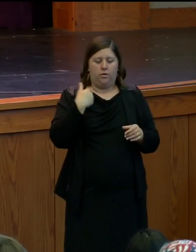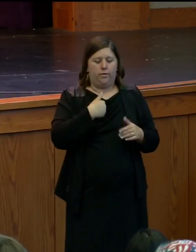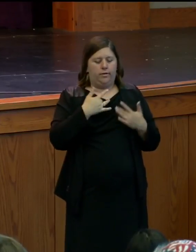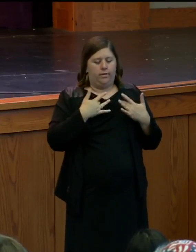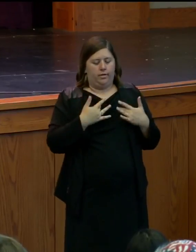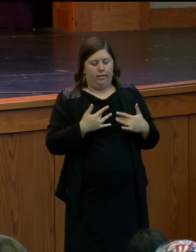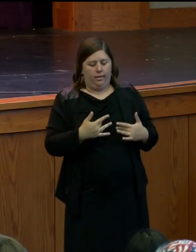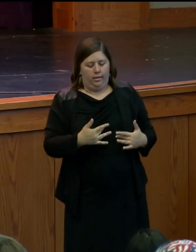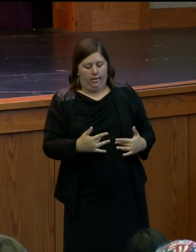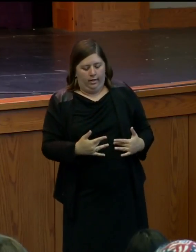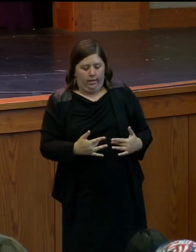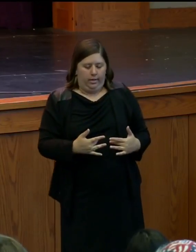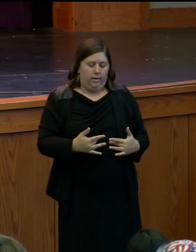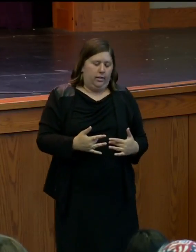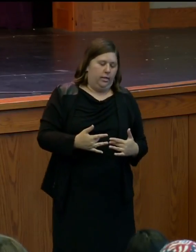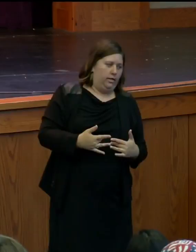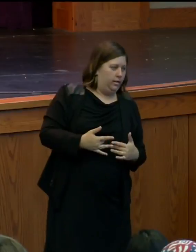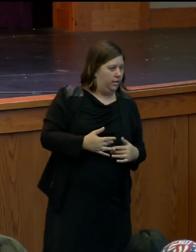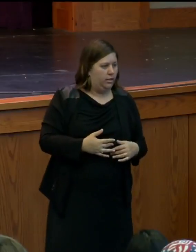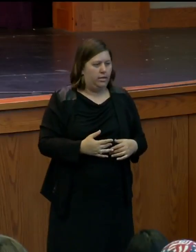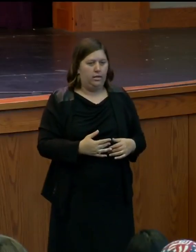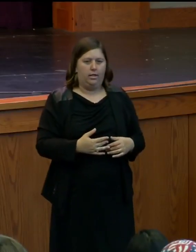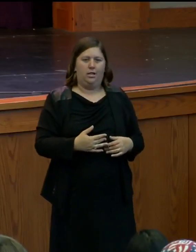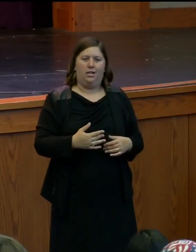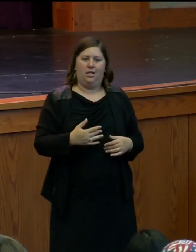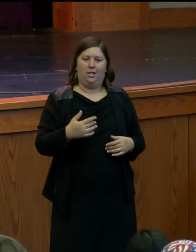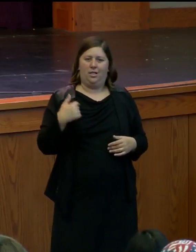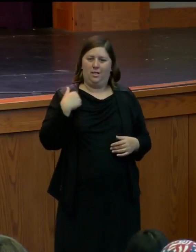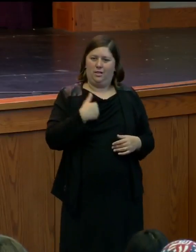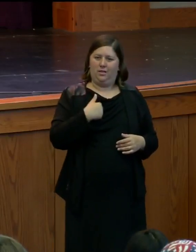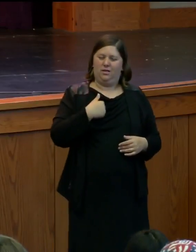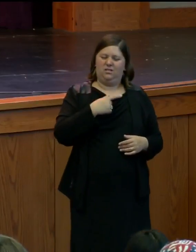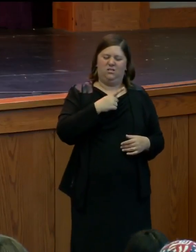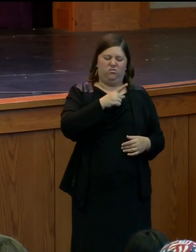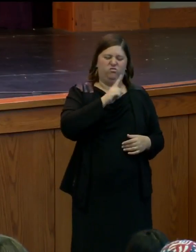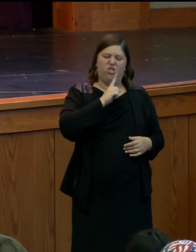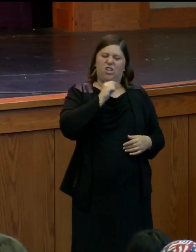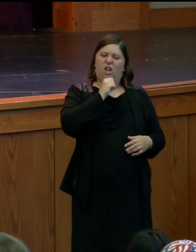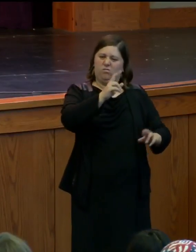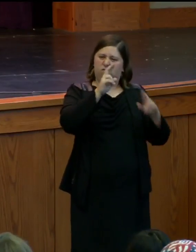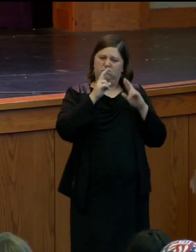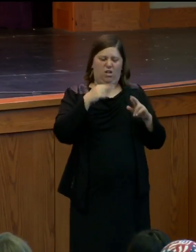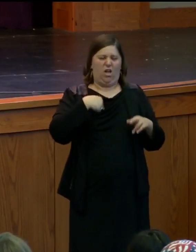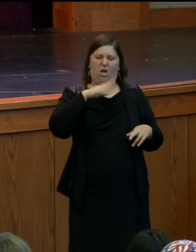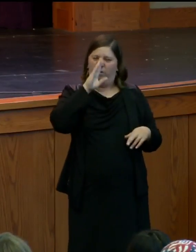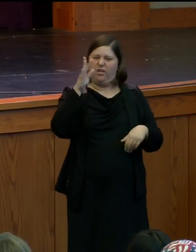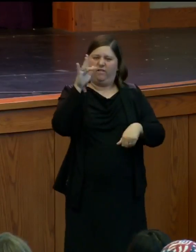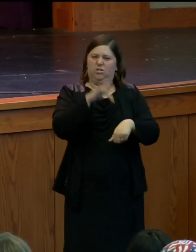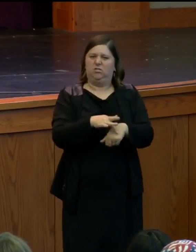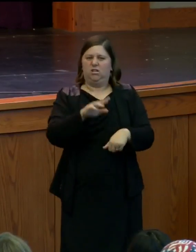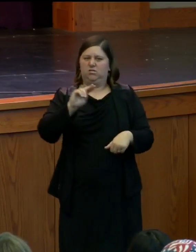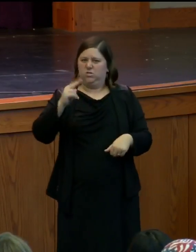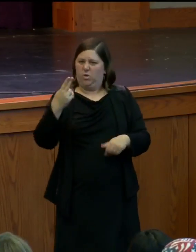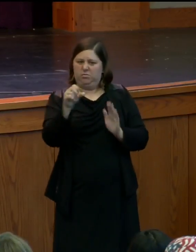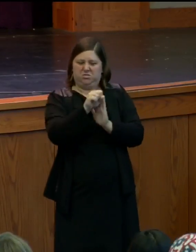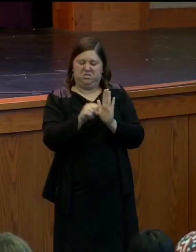WE WERE SO DOWN BECAUSE WE HAD BEEN SO DISRESPECTED. I WILL NEVER STEP FOOT IN THE STATE OF NEW HAMPSHIRE AGAIN AS